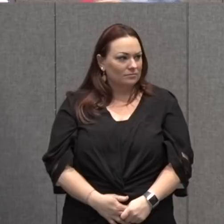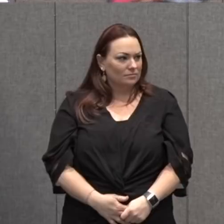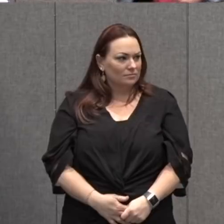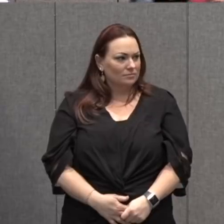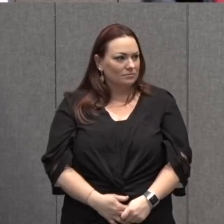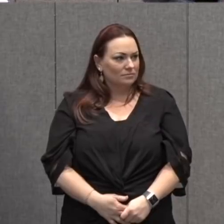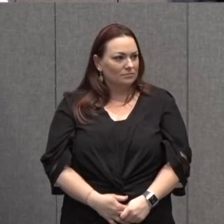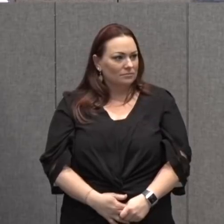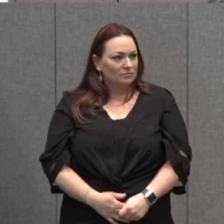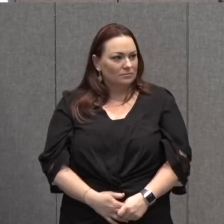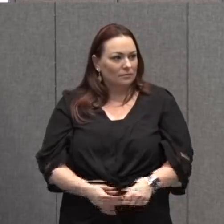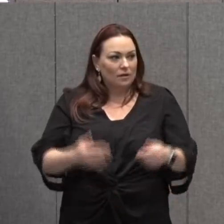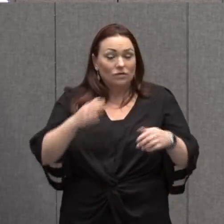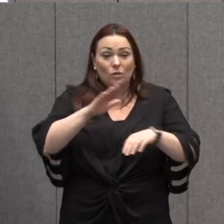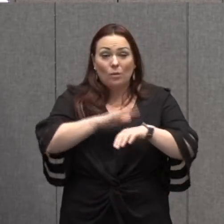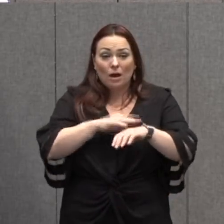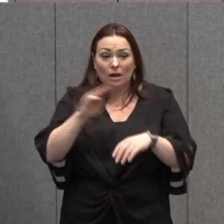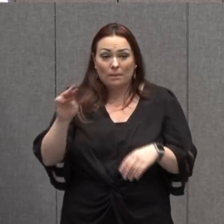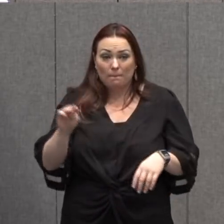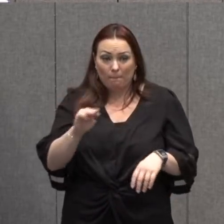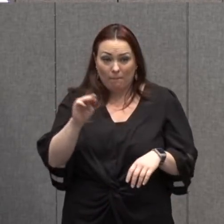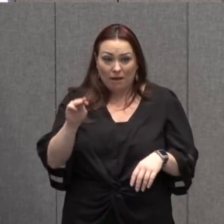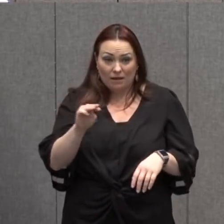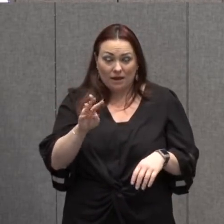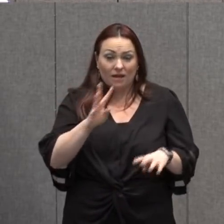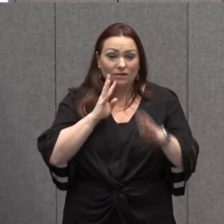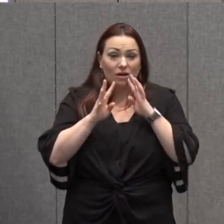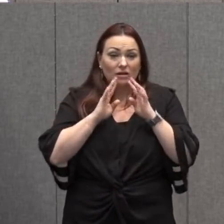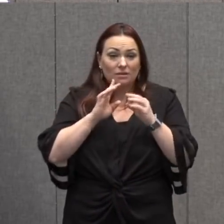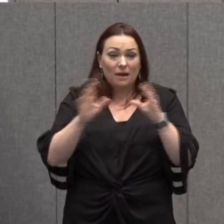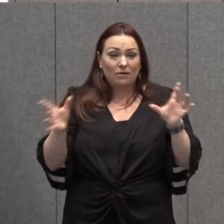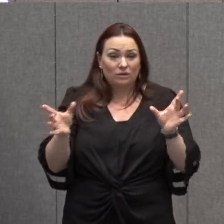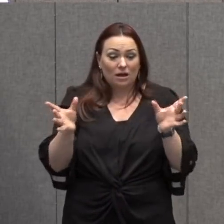So on Monday, I had talked about compound words.